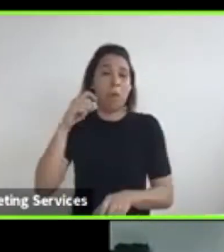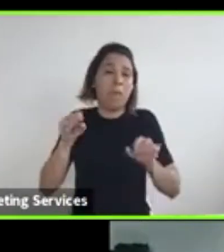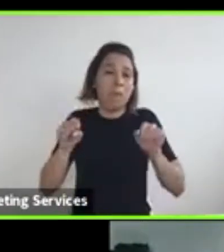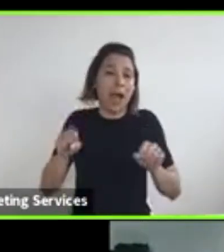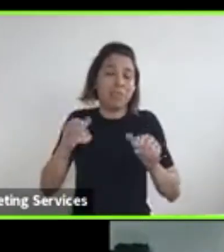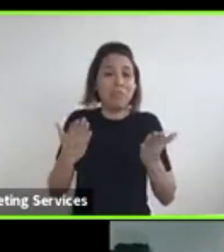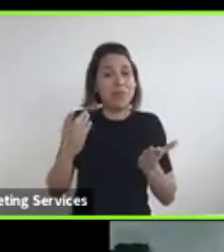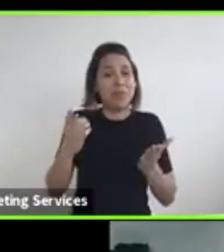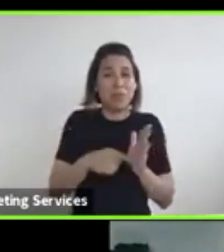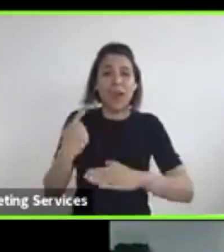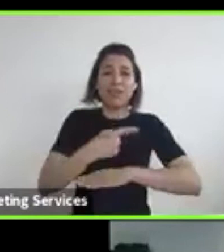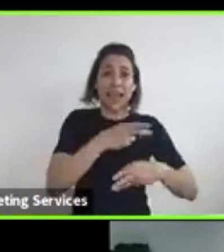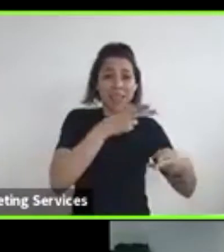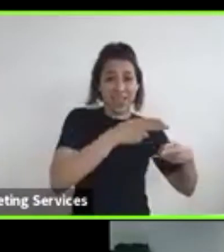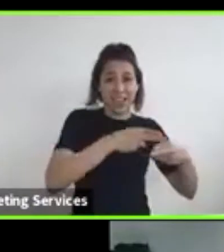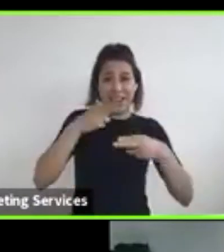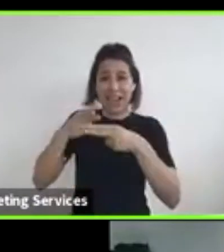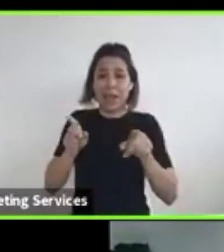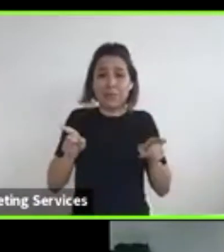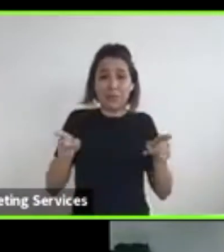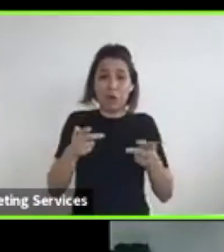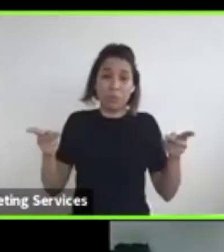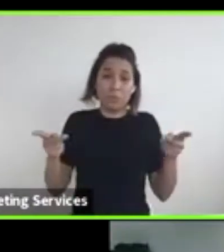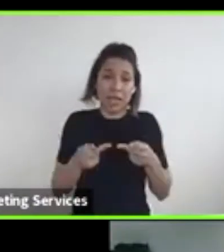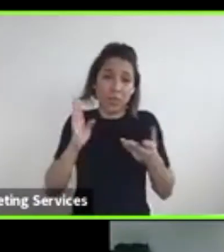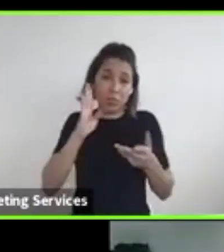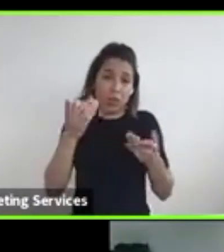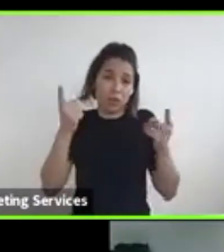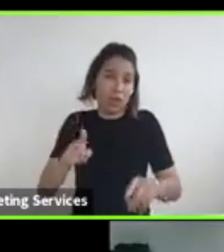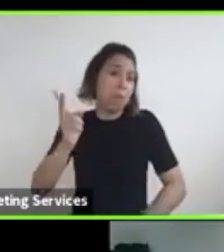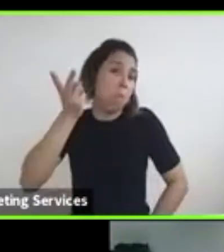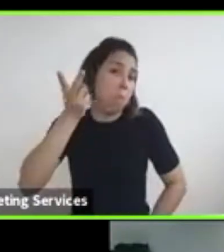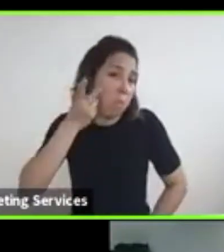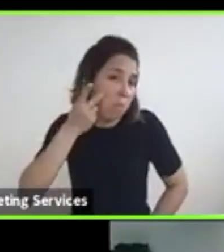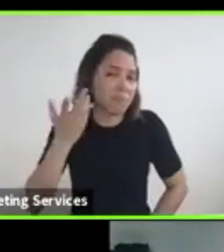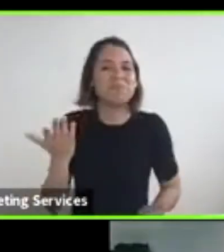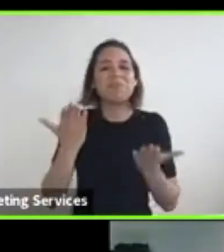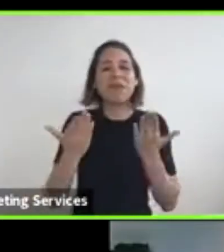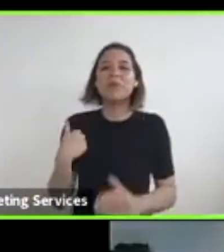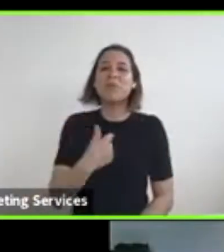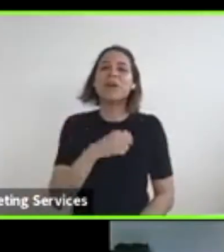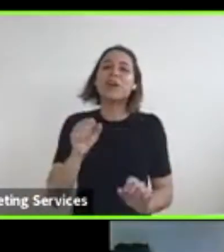THE NAMES OF THESE PLACES MIGHT CHANGE. THAT WE CAN SAY, CURRENTLY CALLED,